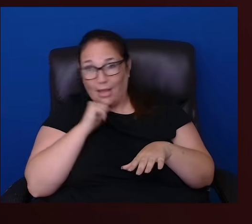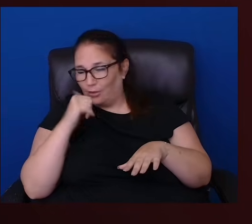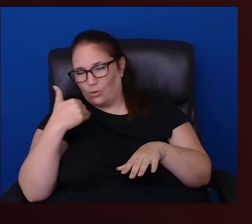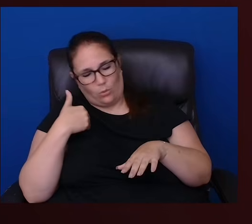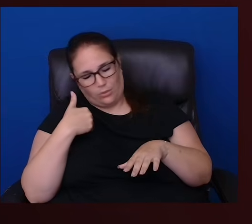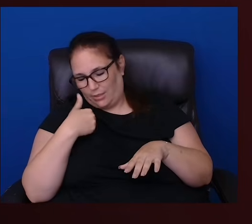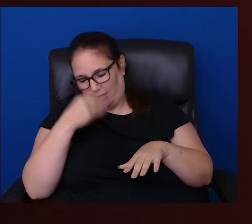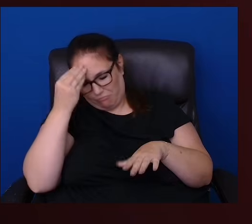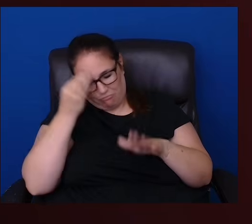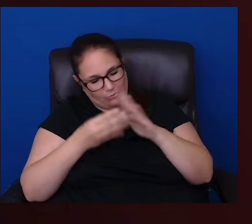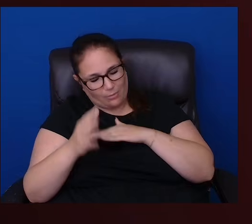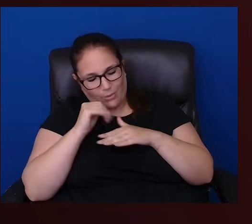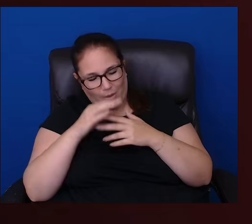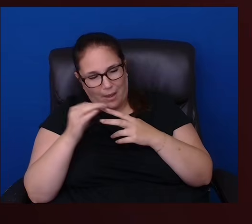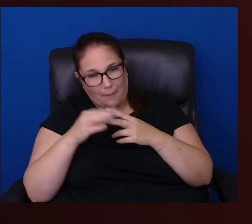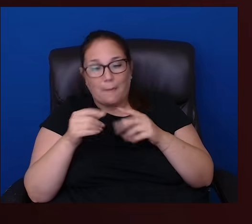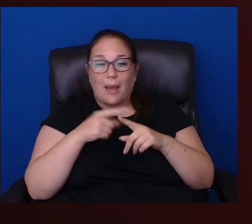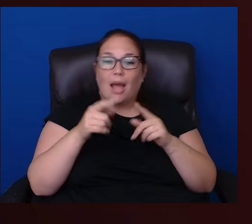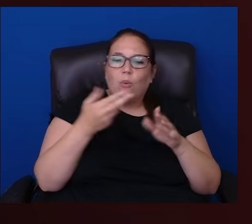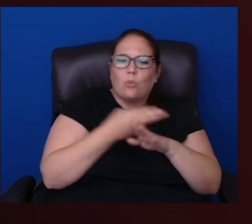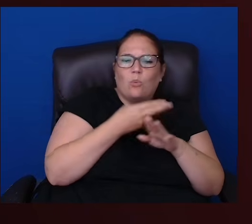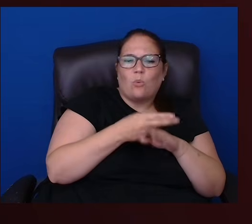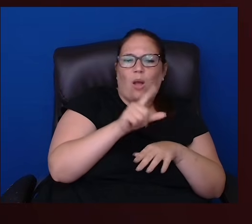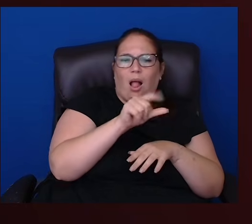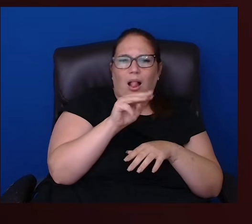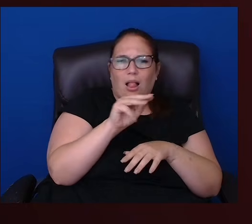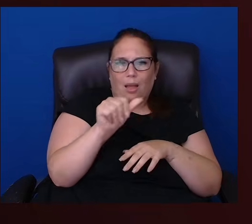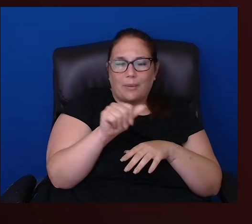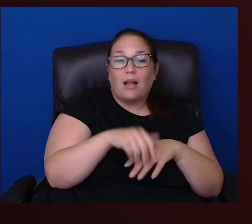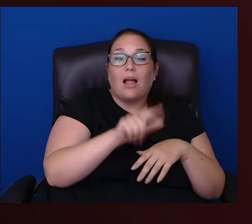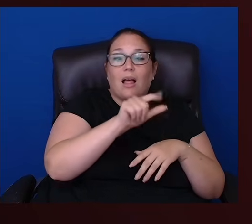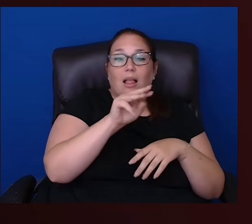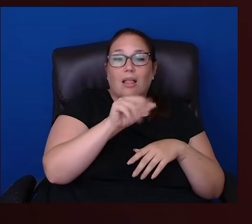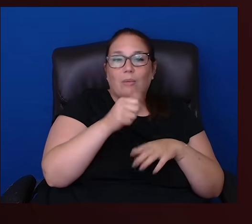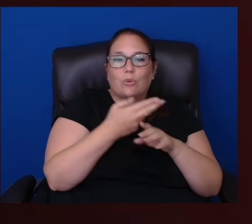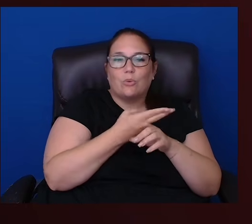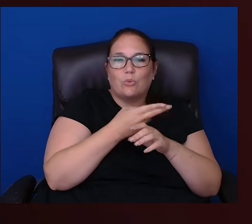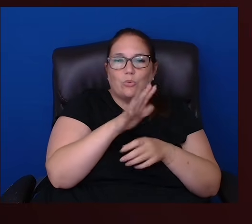but I would use a Llama, right? So, a Llama uses your local processor,